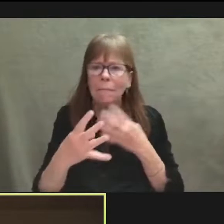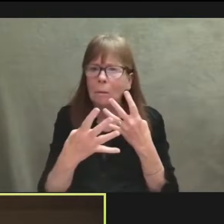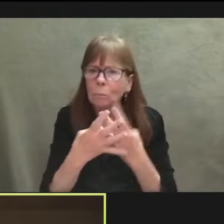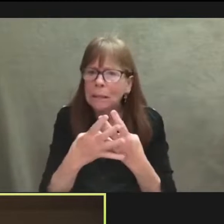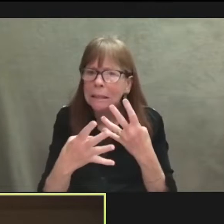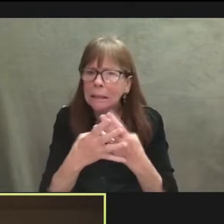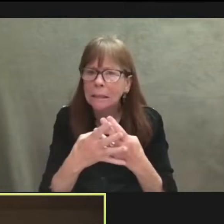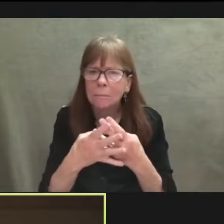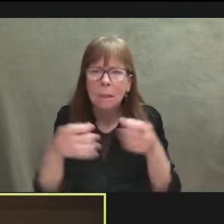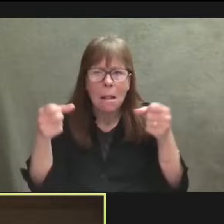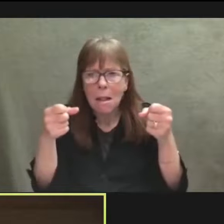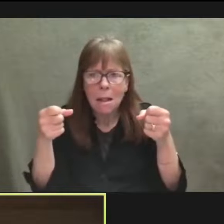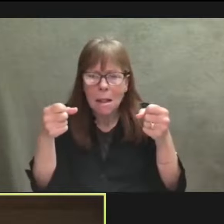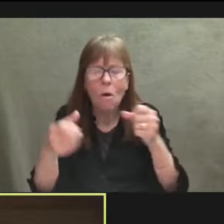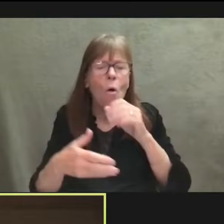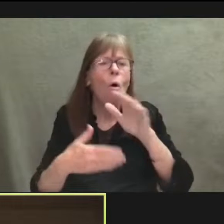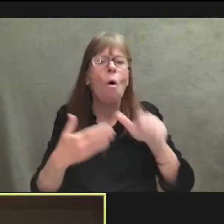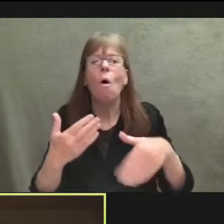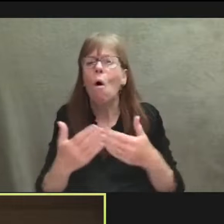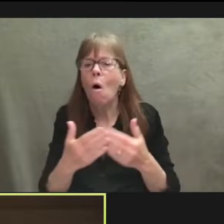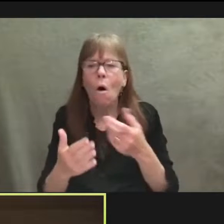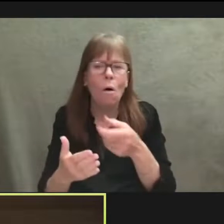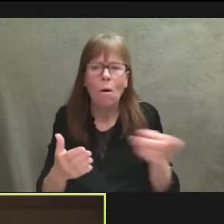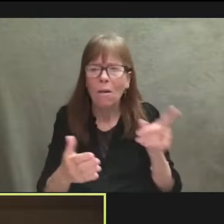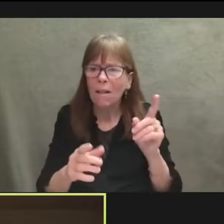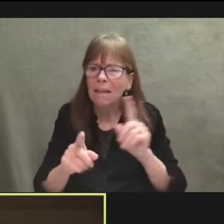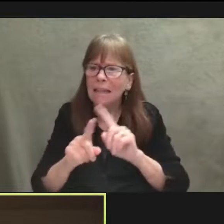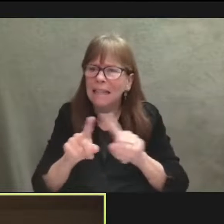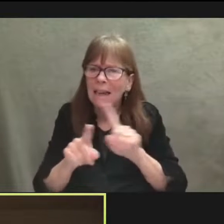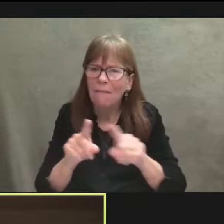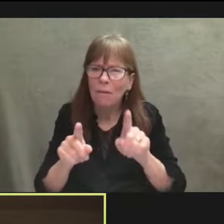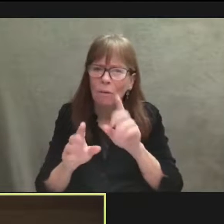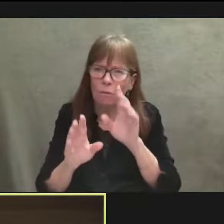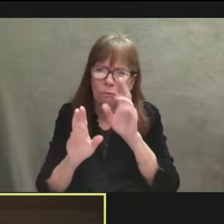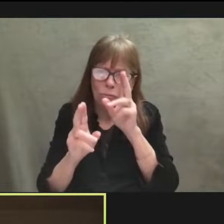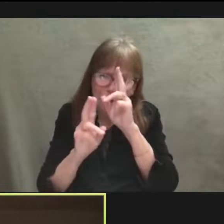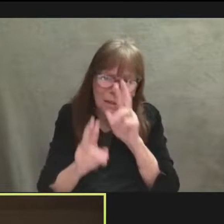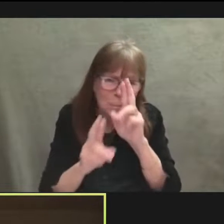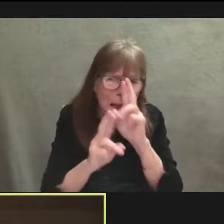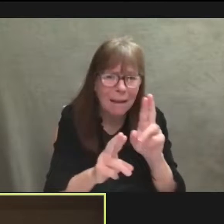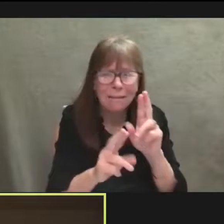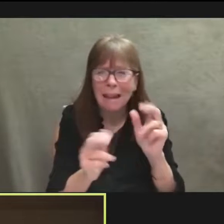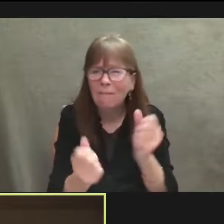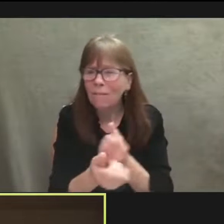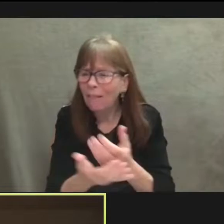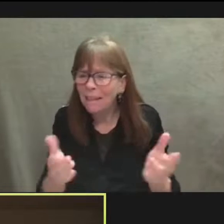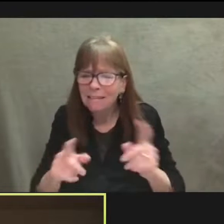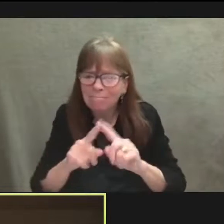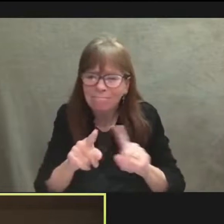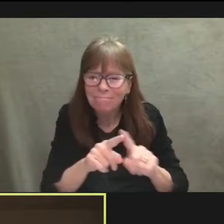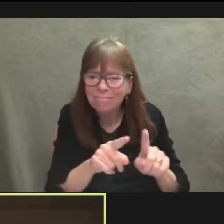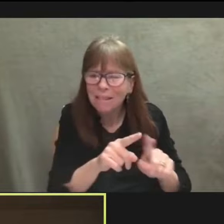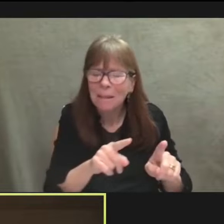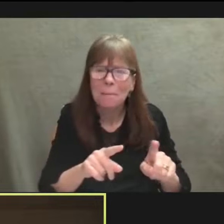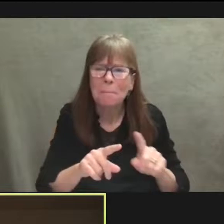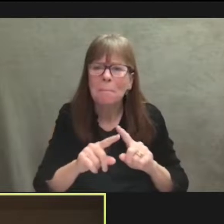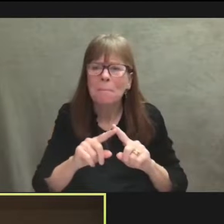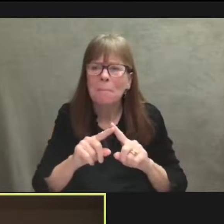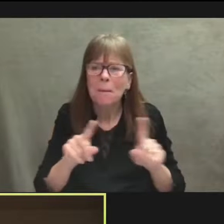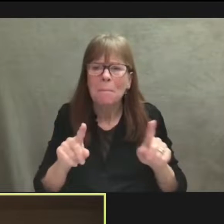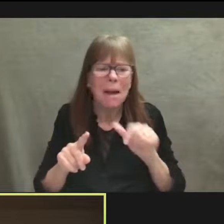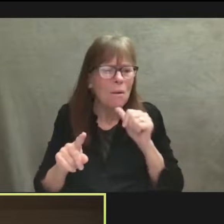have our needs met, you know, and I don't think that’s, you know, unrealistic, right? I think